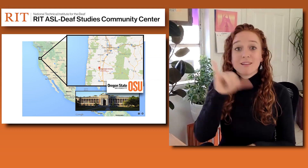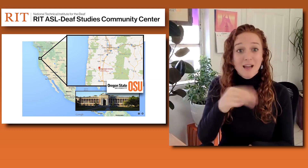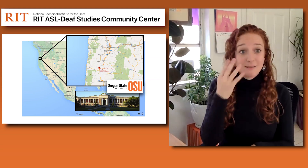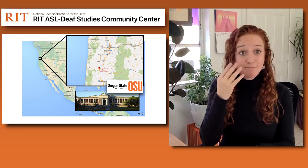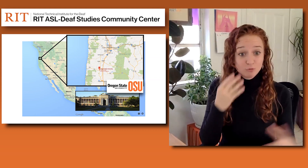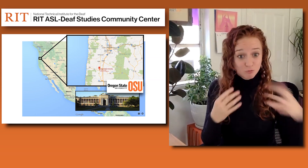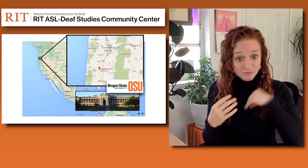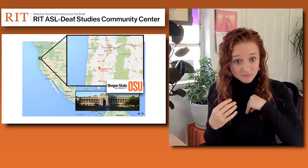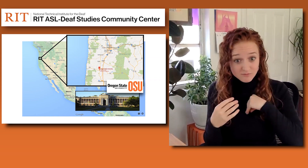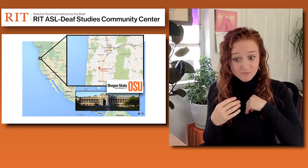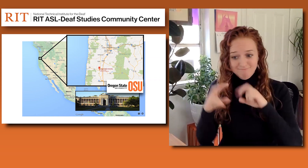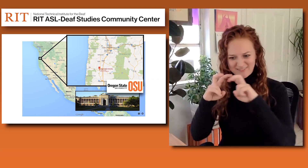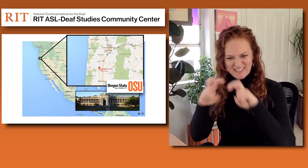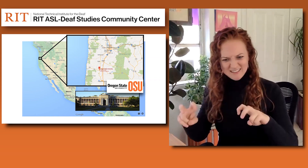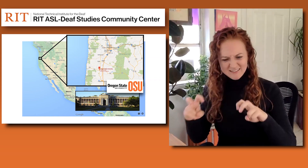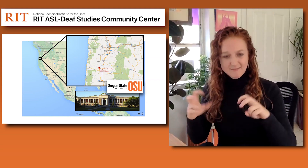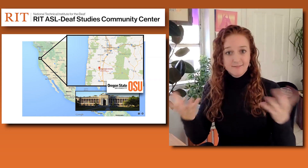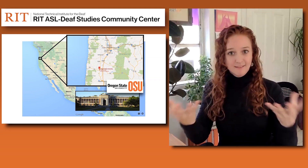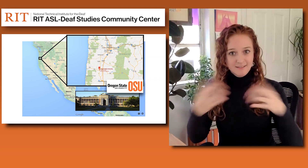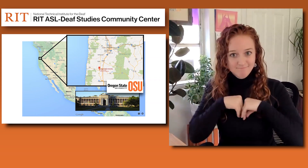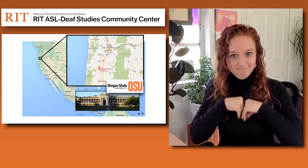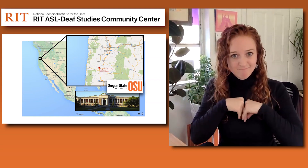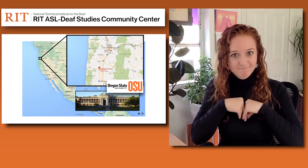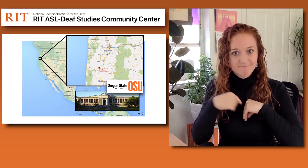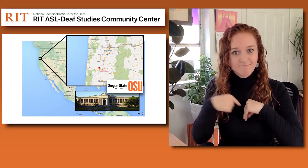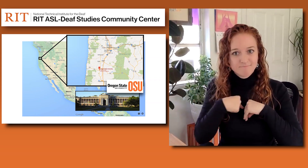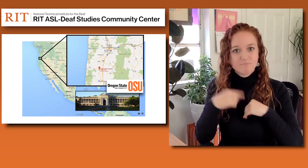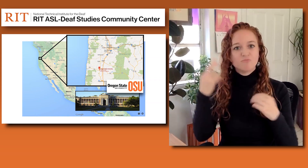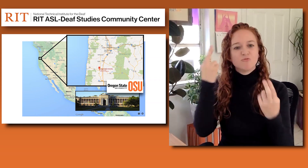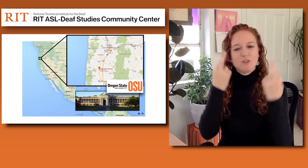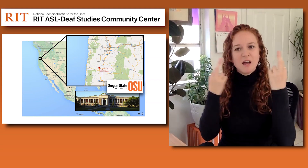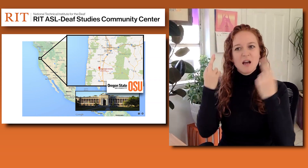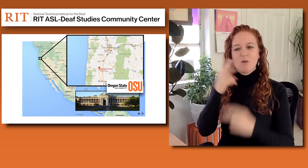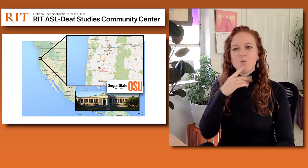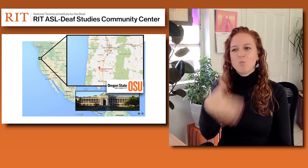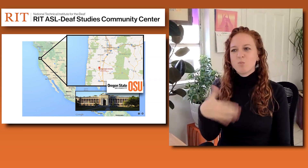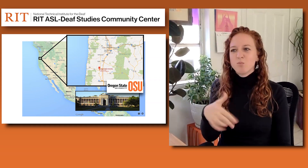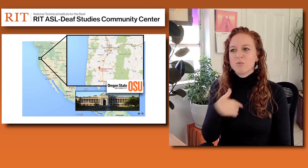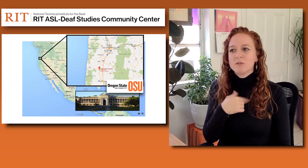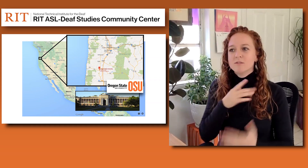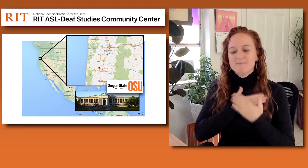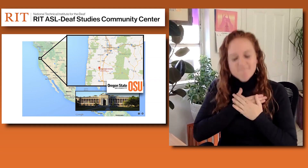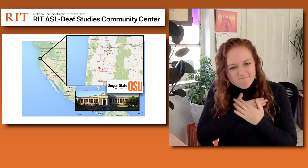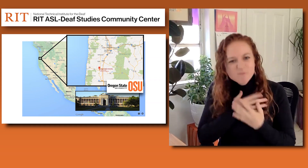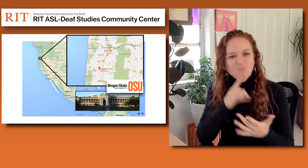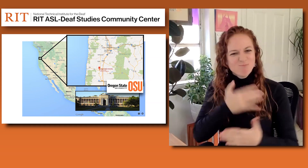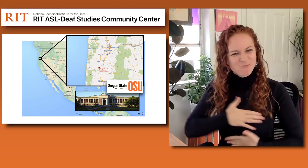Those experiences and the unpacking that I did really make me who I am, and I think